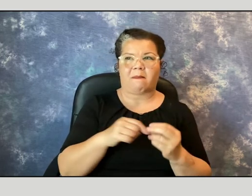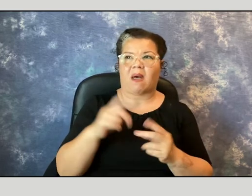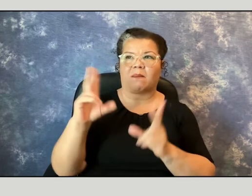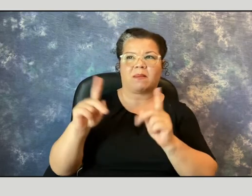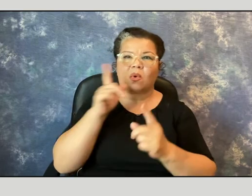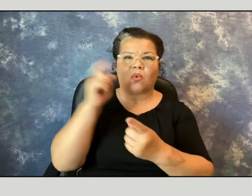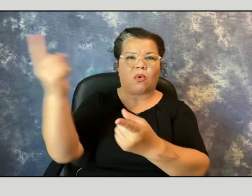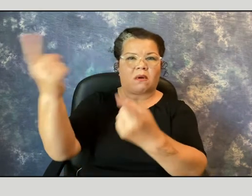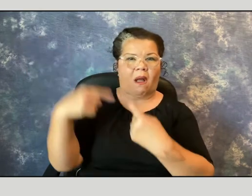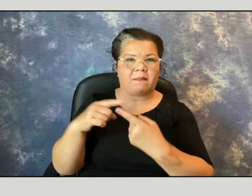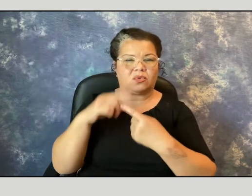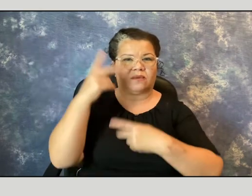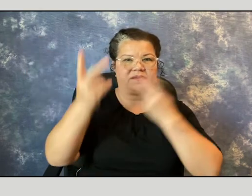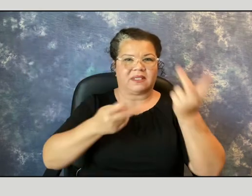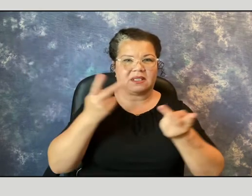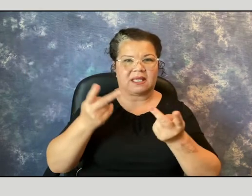Maybe Daniel, you could start with that.